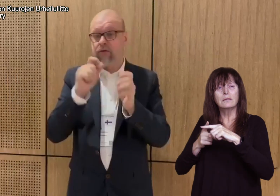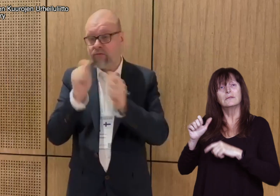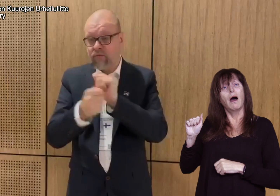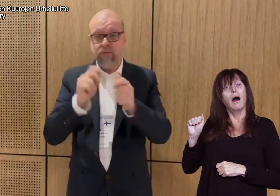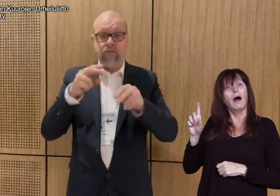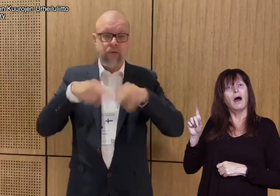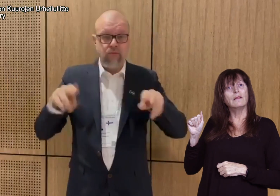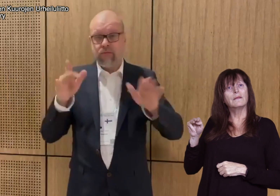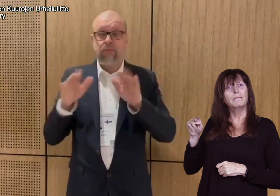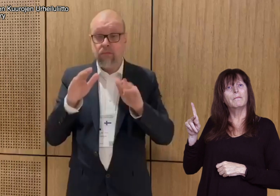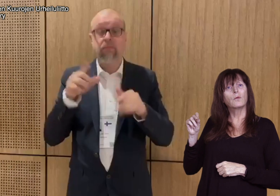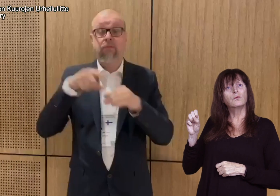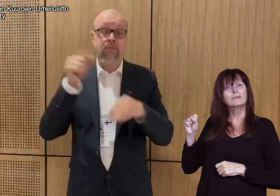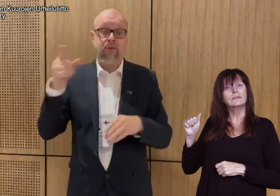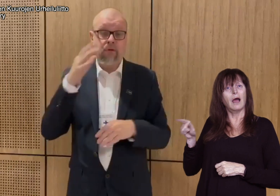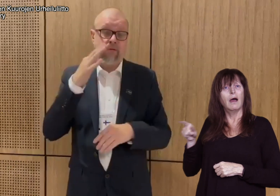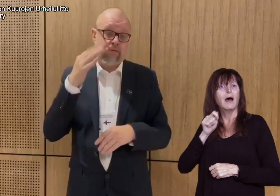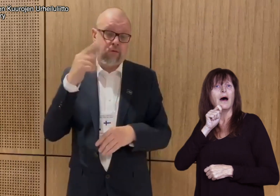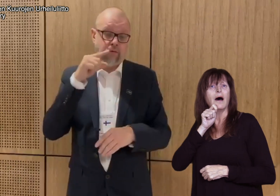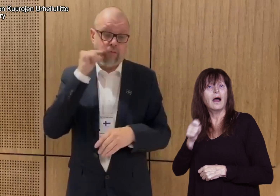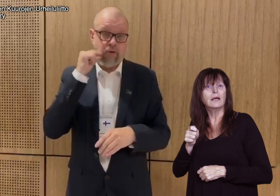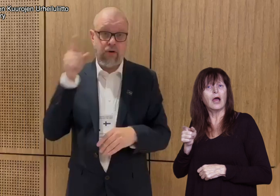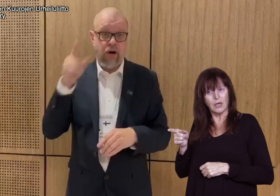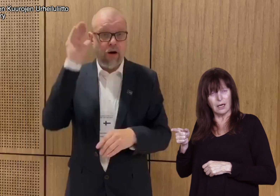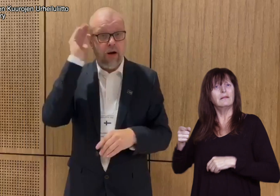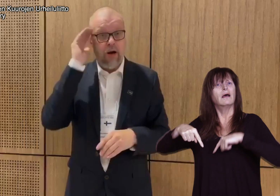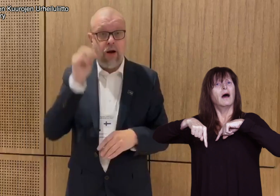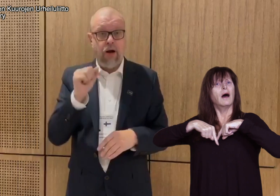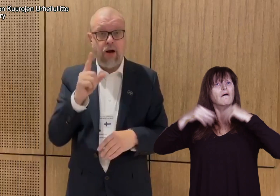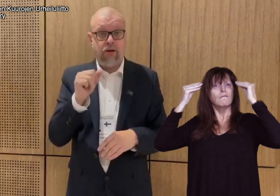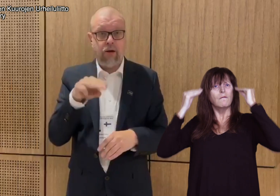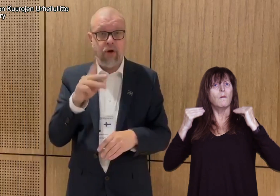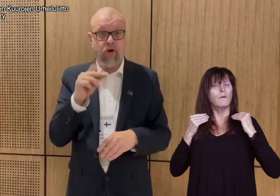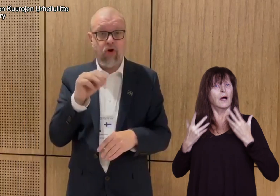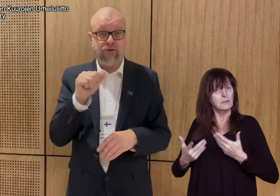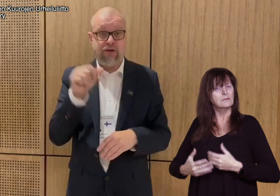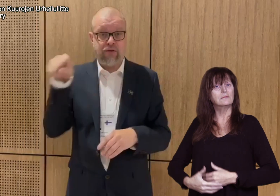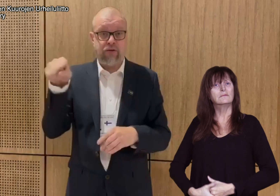and Adam Kosa from Hungary, who is a lawyer.